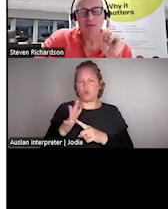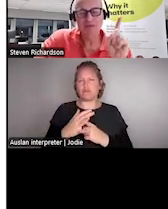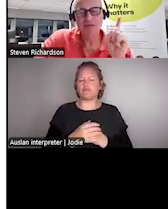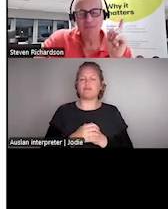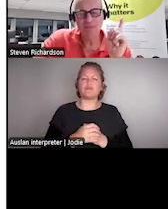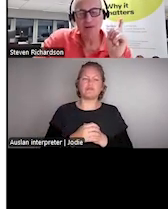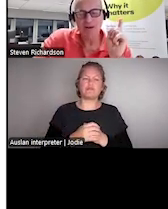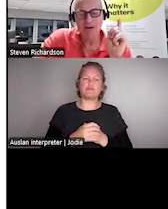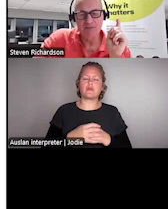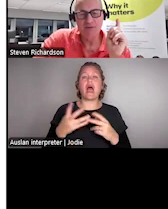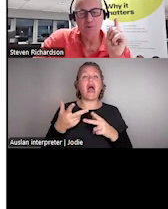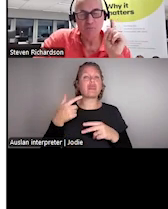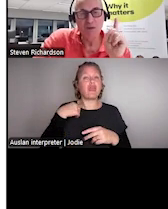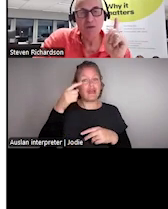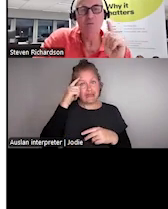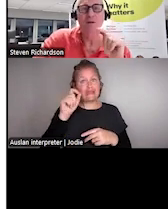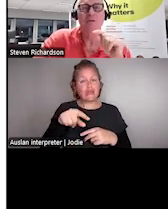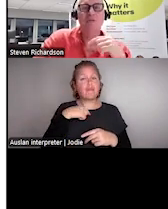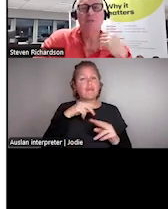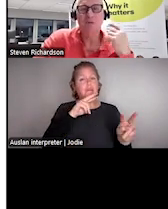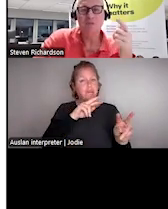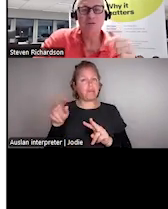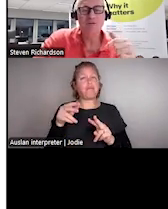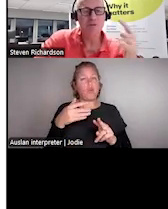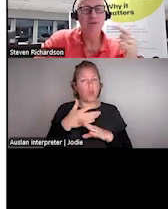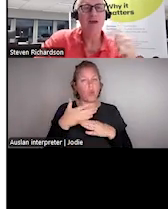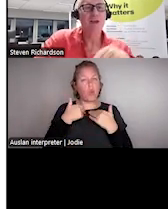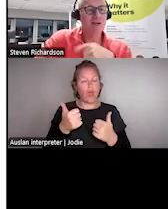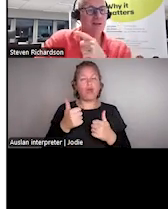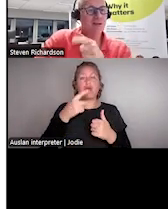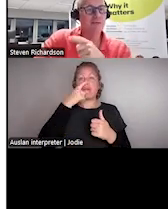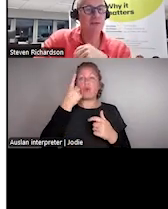The other tip I see work really well is that the people who give early I likely to give again